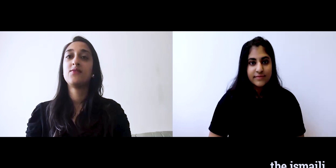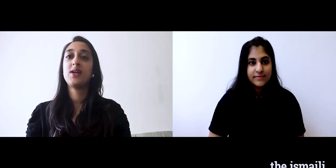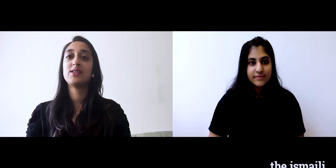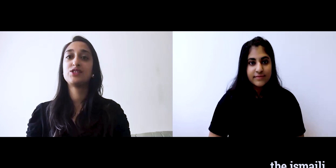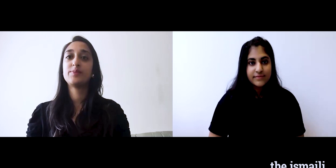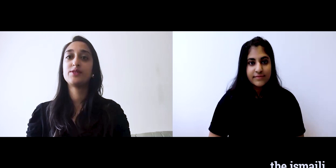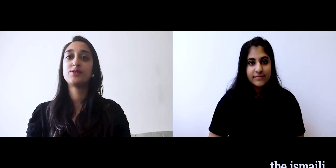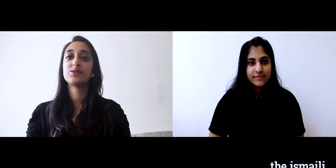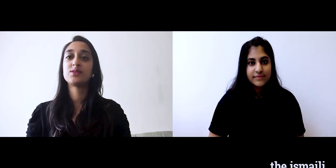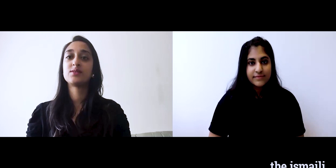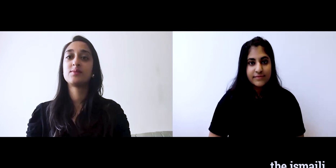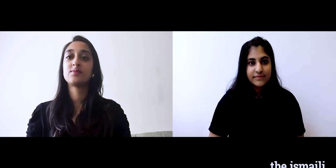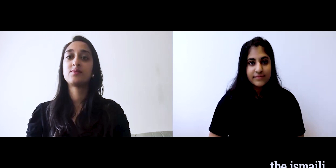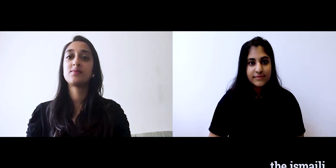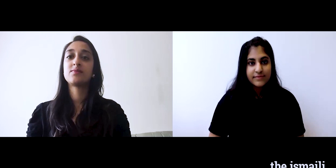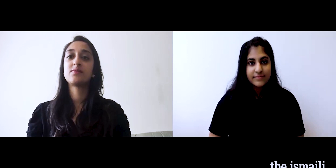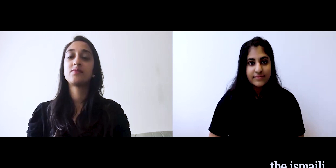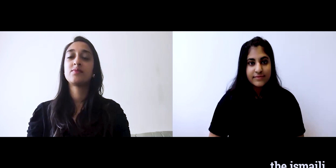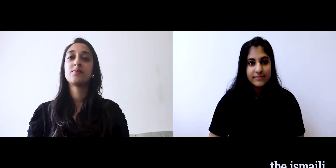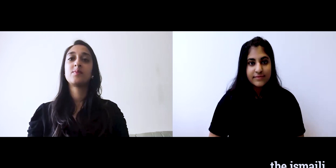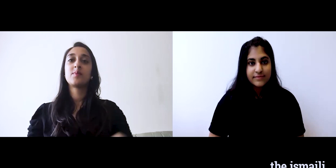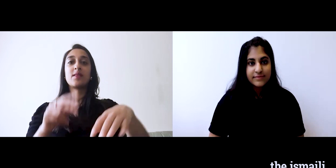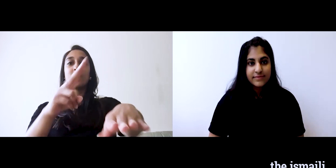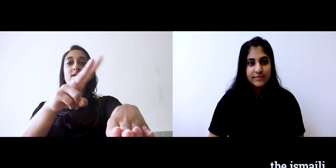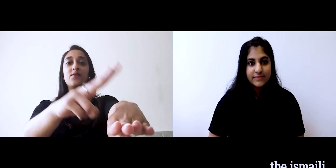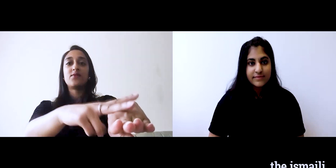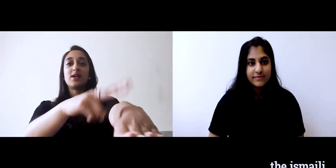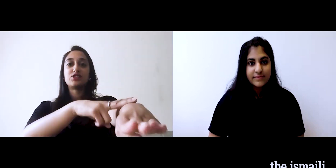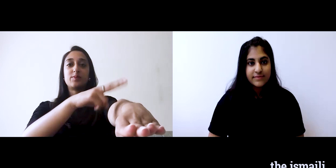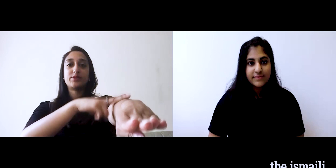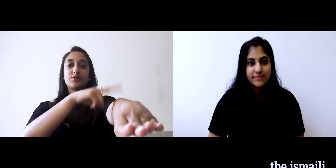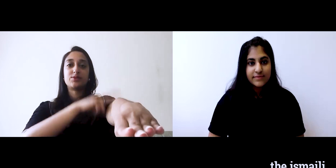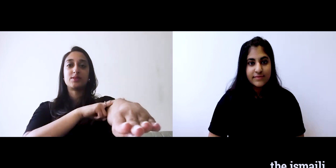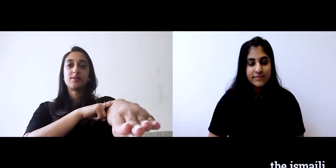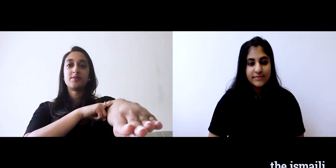Vegetable